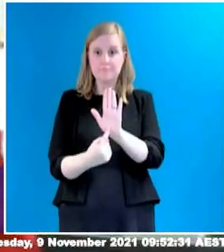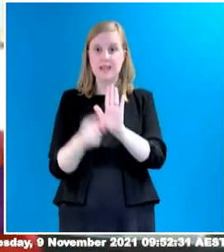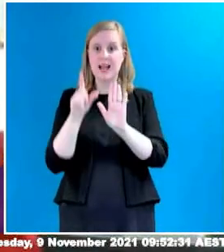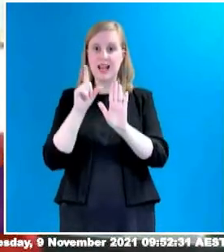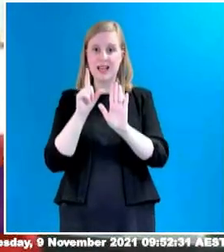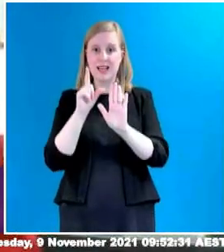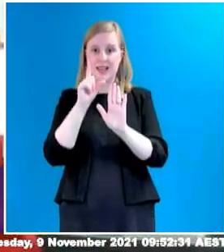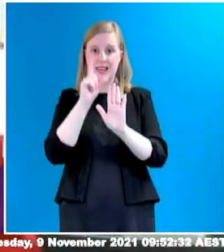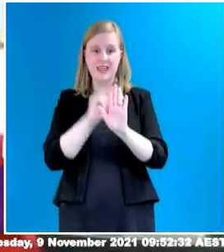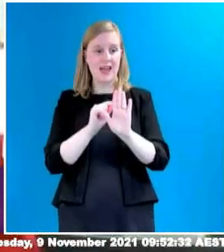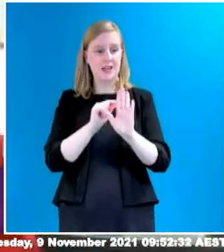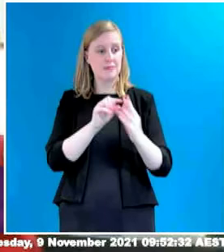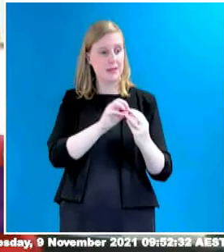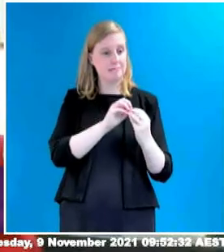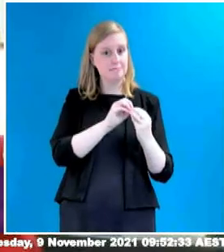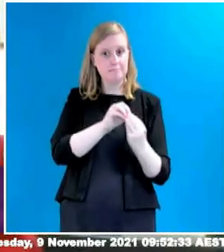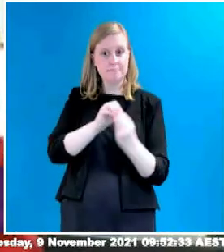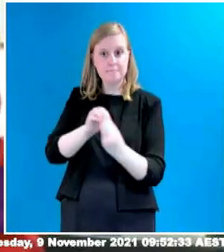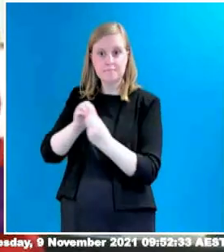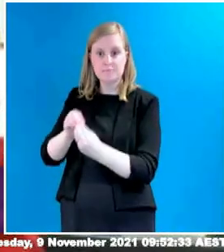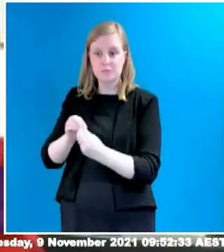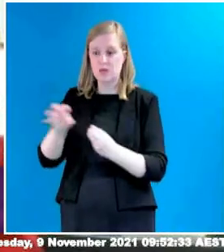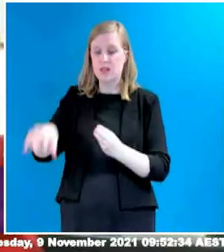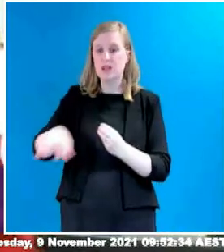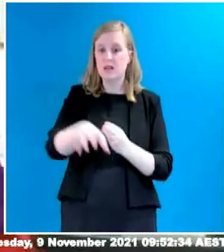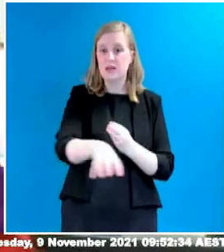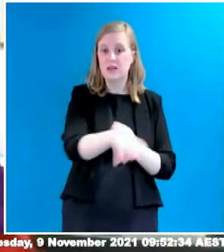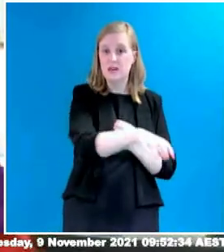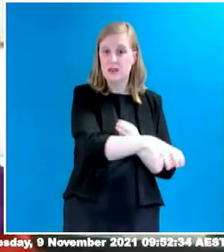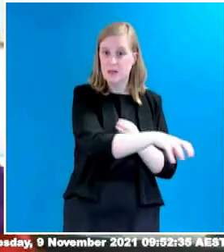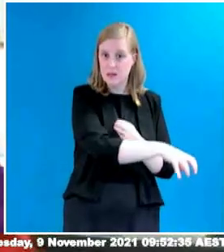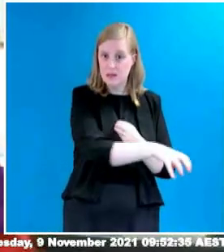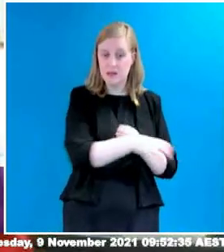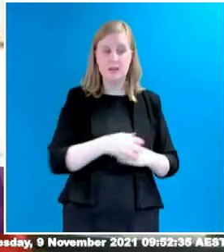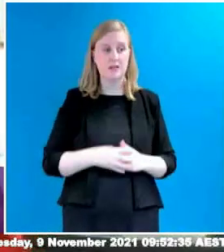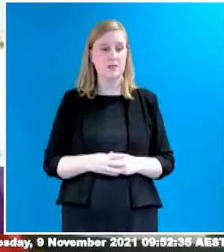When we talk about the three arms of the Westminster system or the